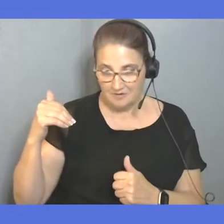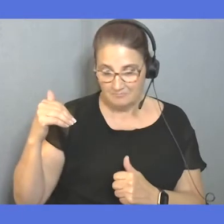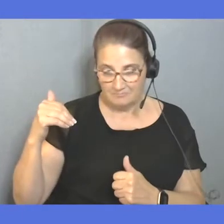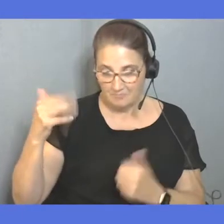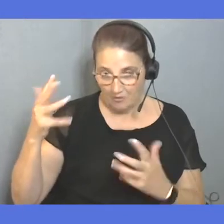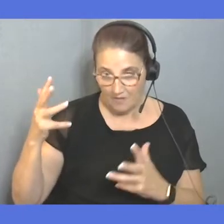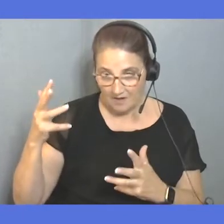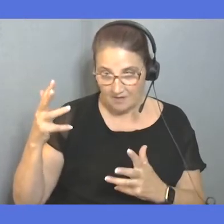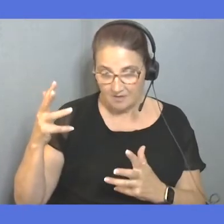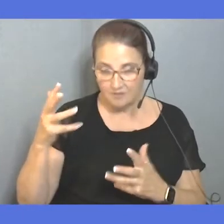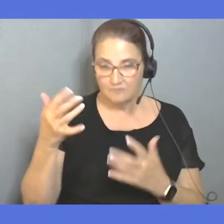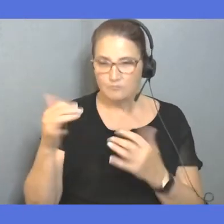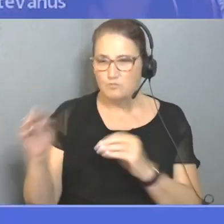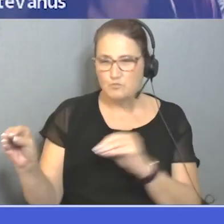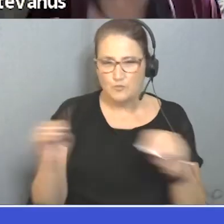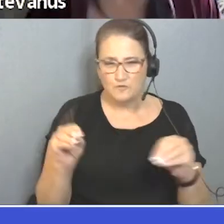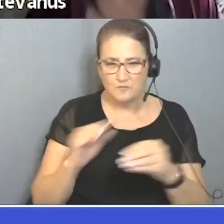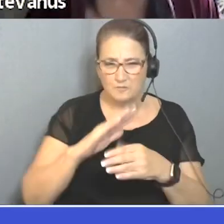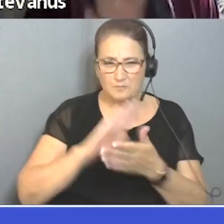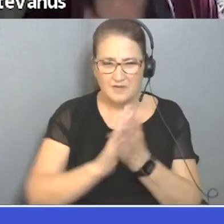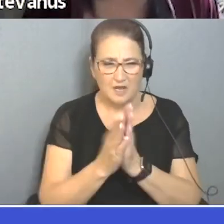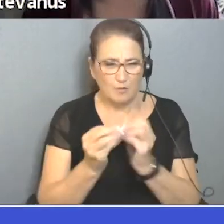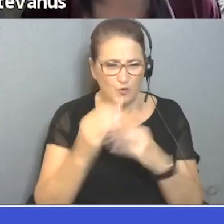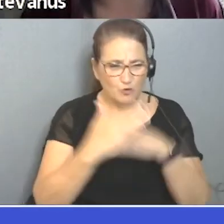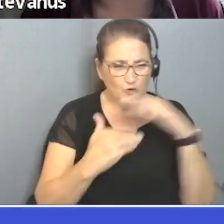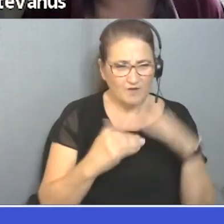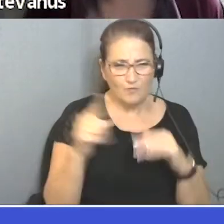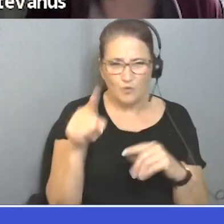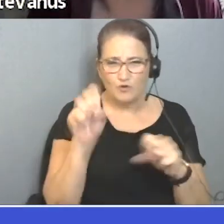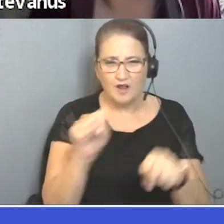get in a place where you feel comfortable working, if that's sitting